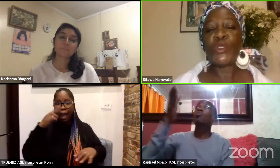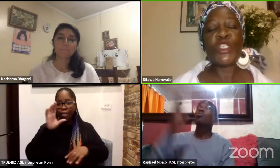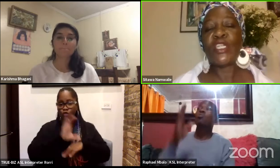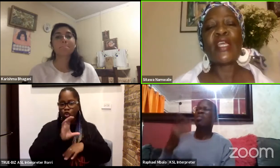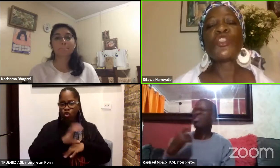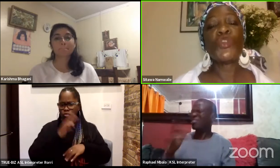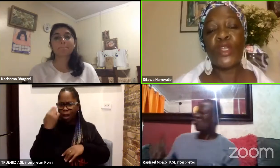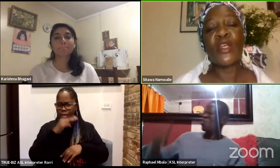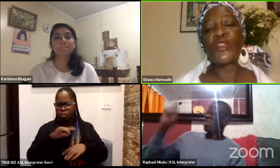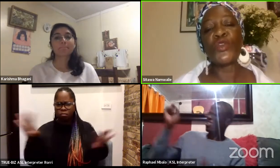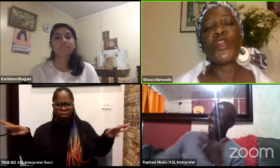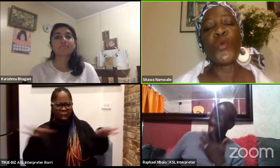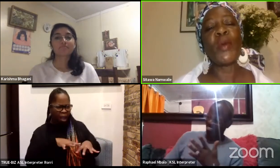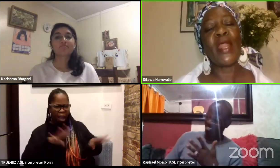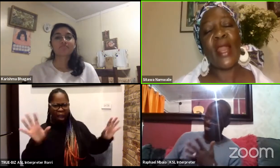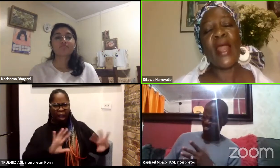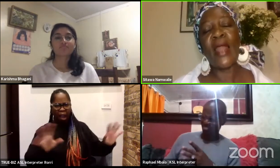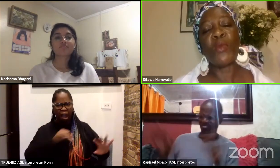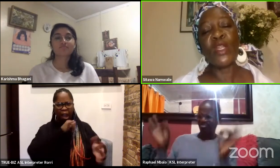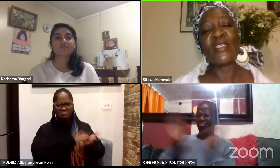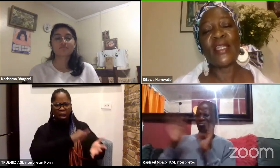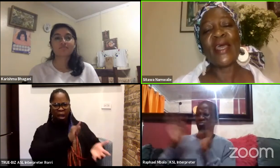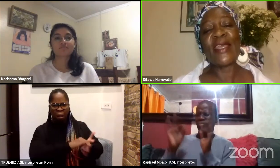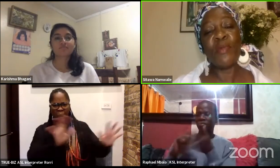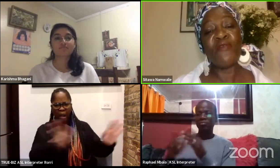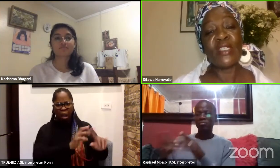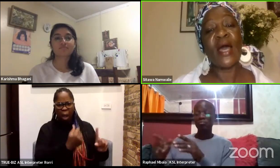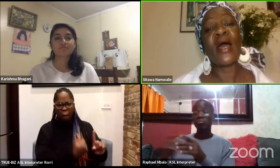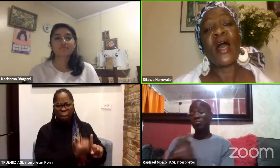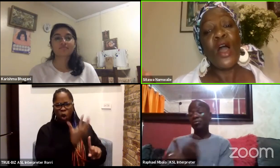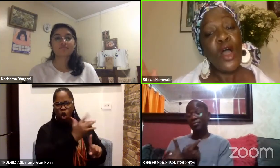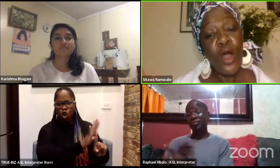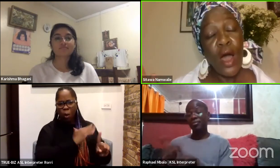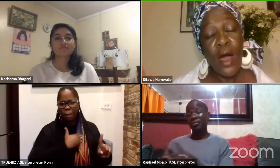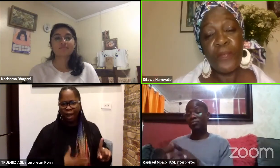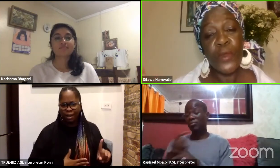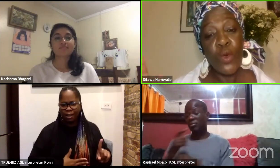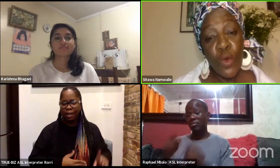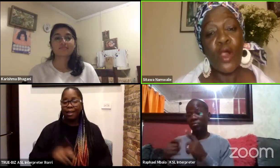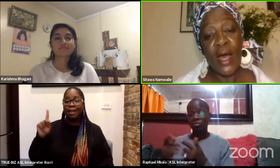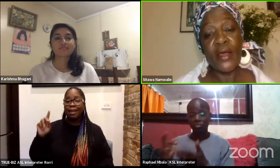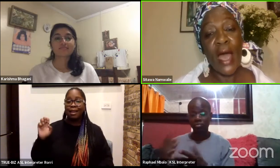She was just an extraordinary, extraordinary woman, and I'm gonna say it again, Kimpa Vita, Google her,